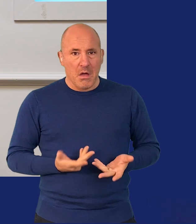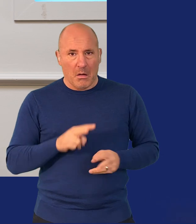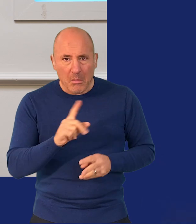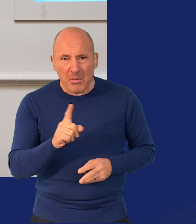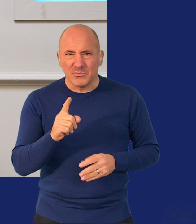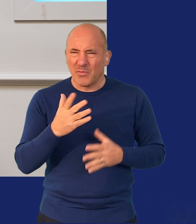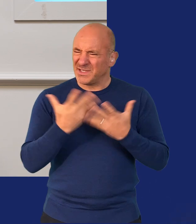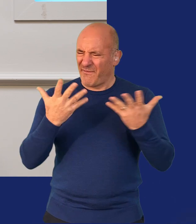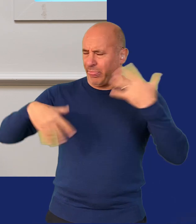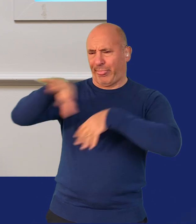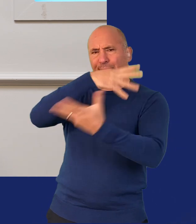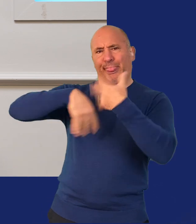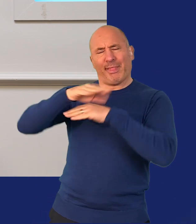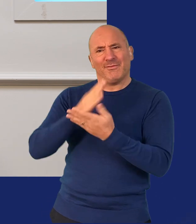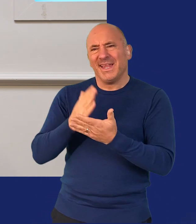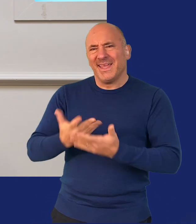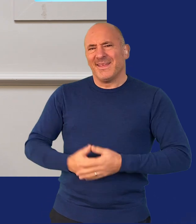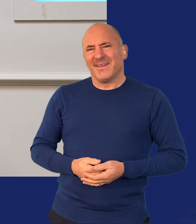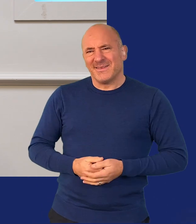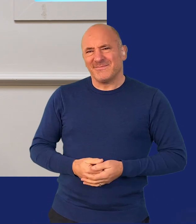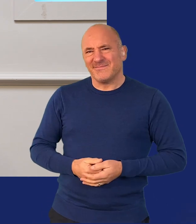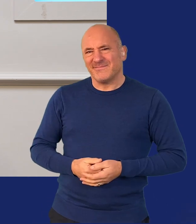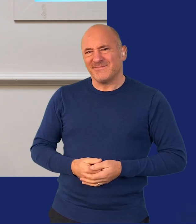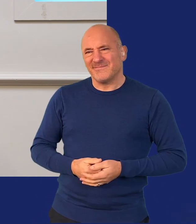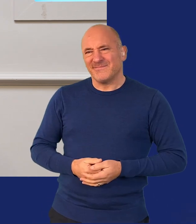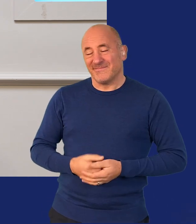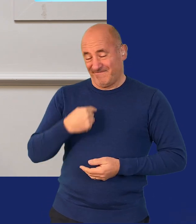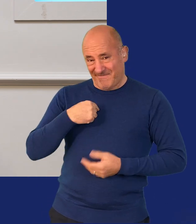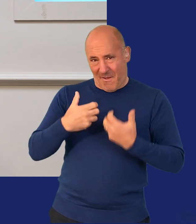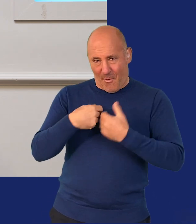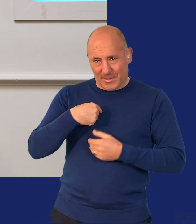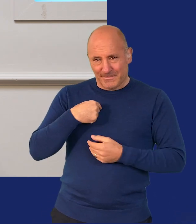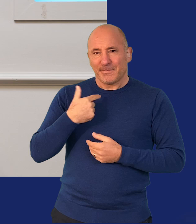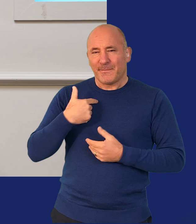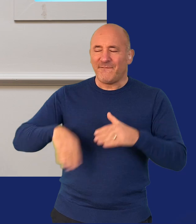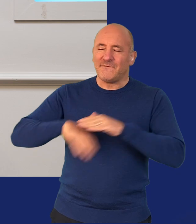Um, for me, I won't give you my whole life story, but, um, I did languages at university.